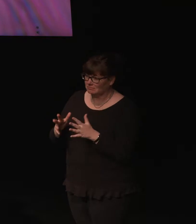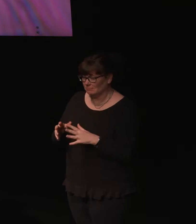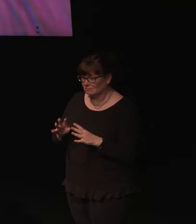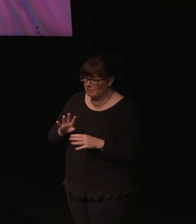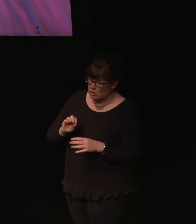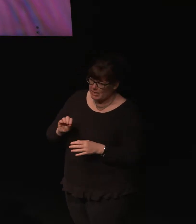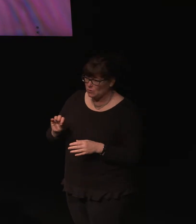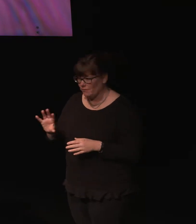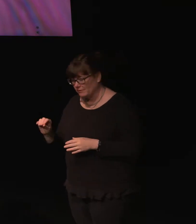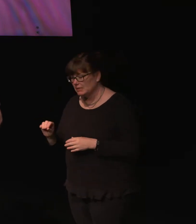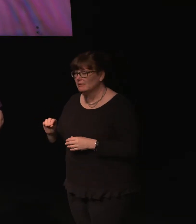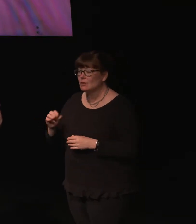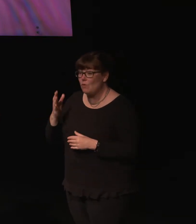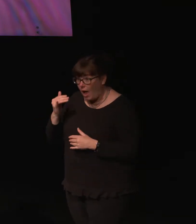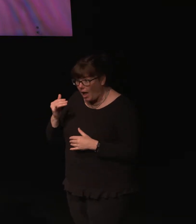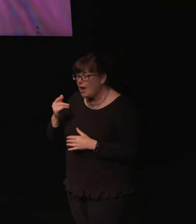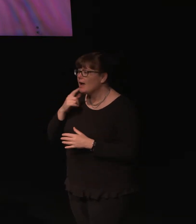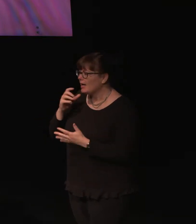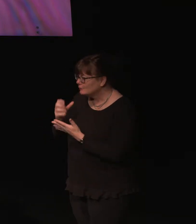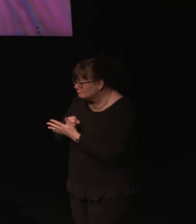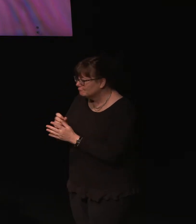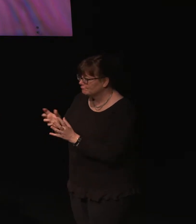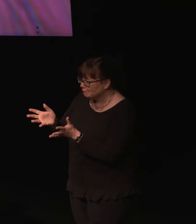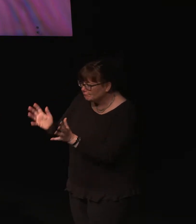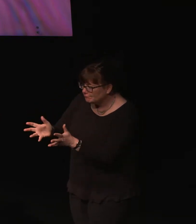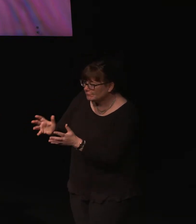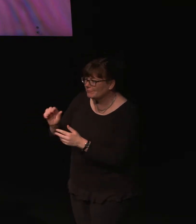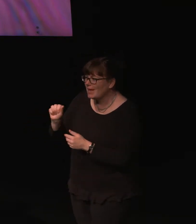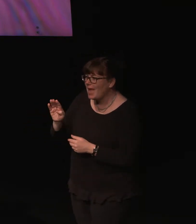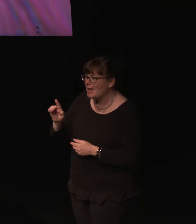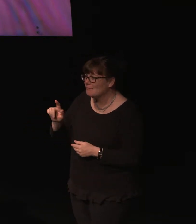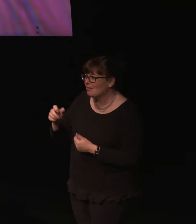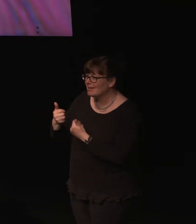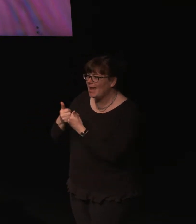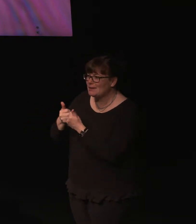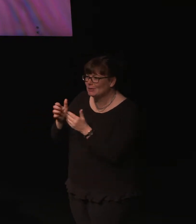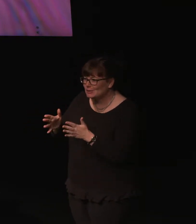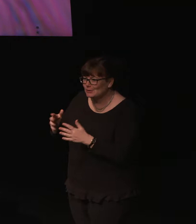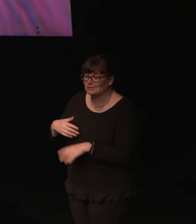It's because I was able to talk with people like the AbleGamers, it was because I was able to talk to my friend AJ Ryan.